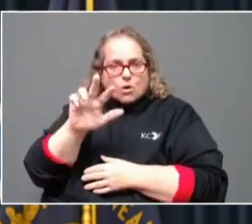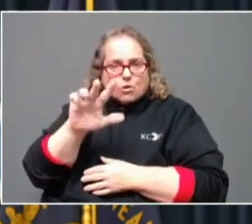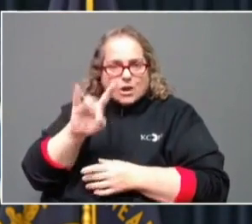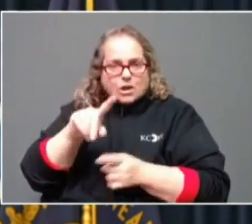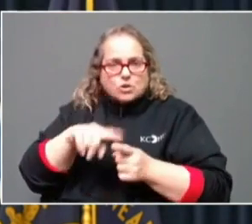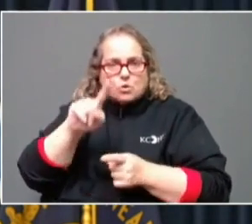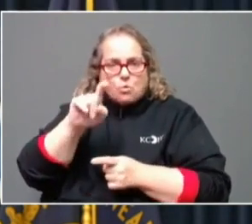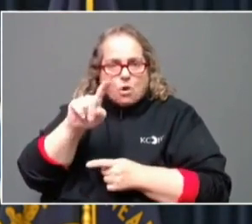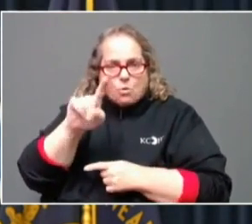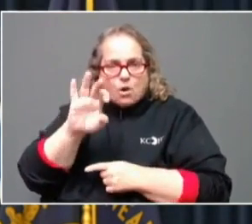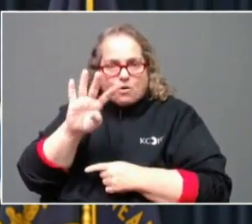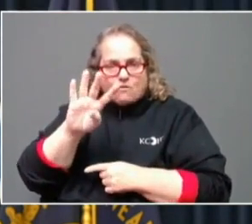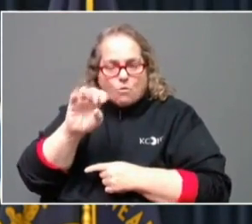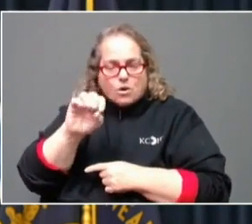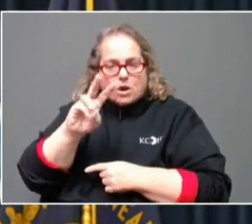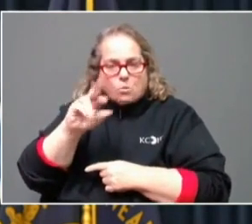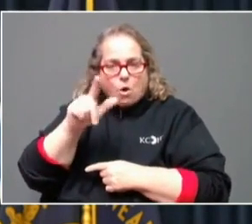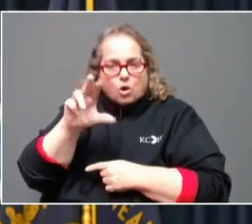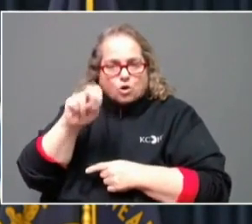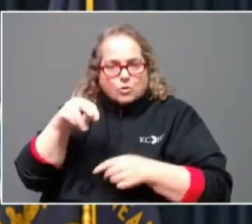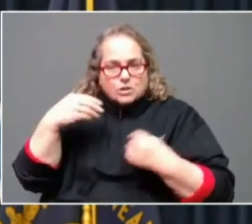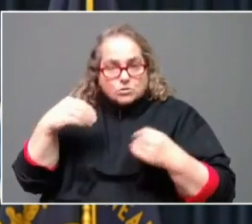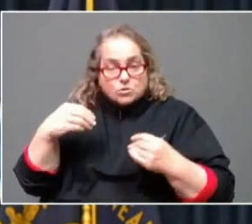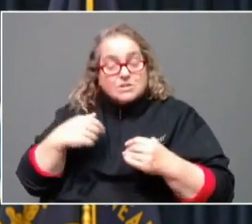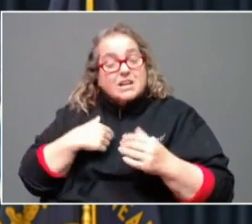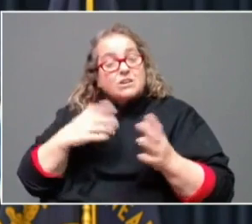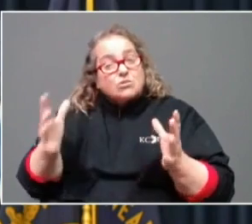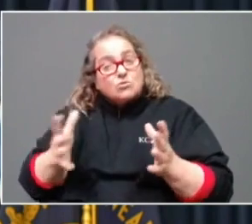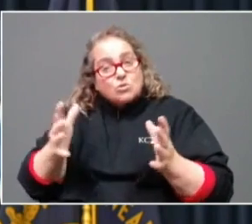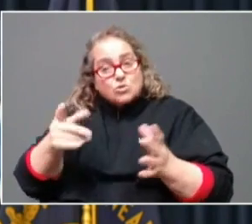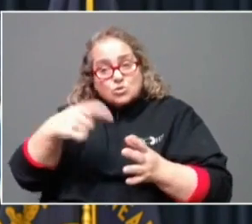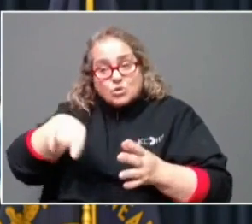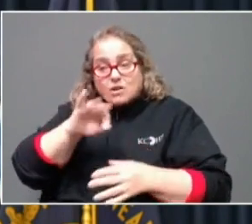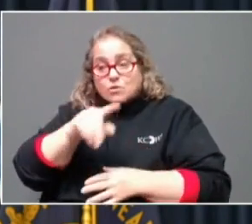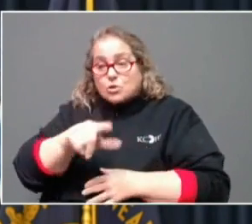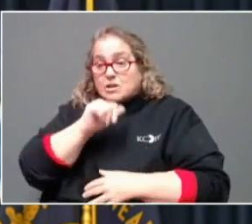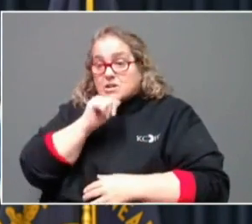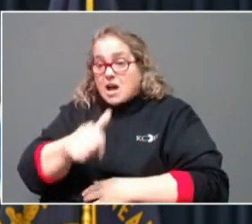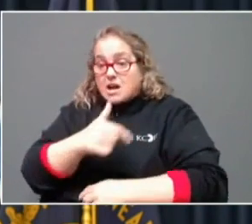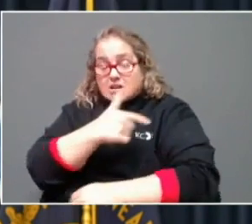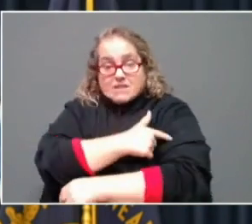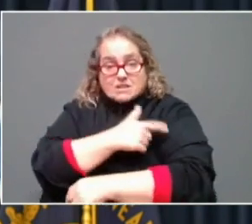stores. So I would encourage you if you are unvaccinated and 50 year older. If